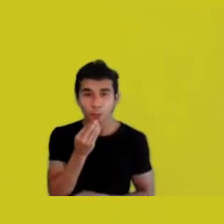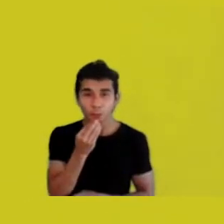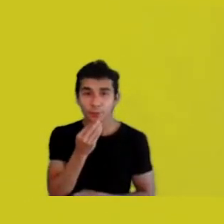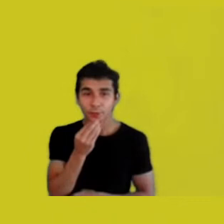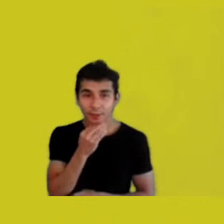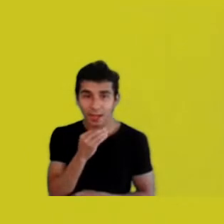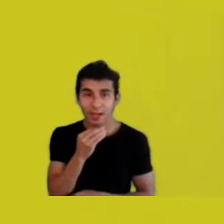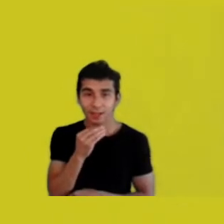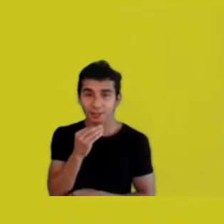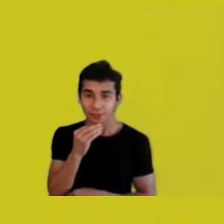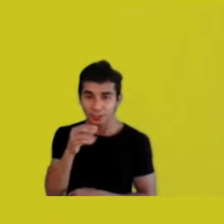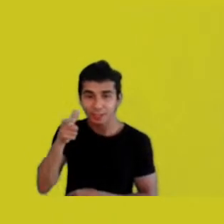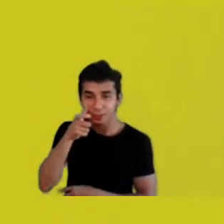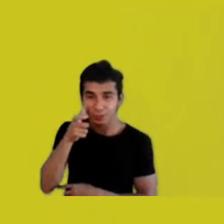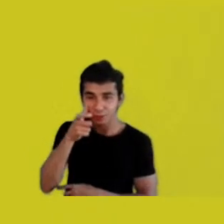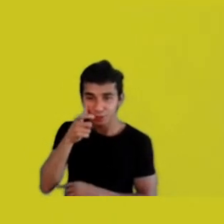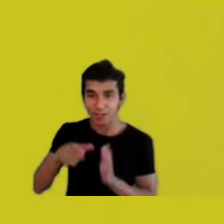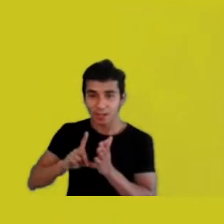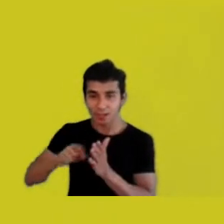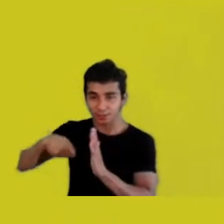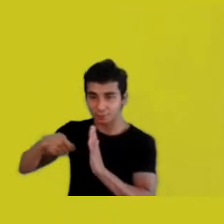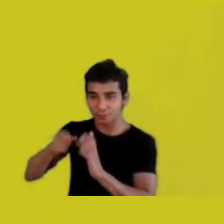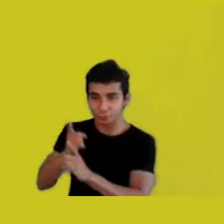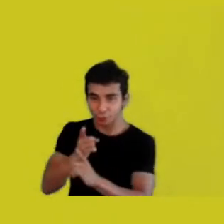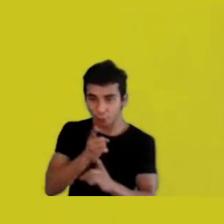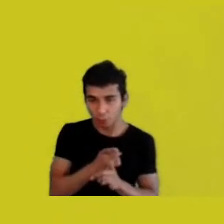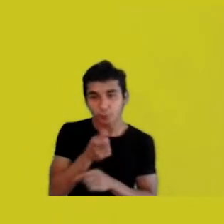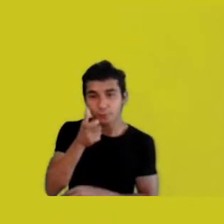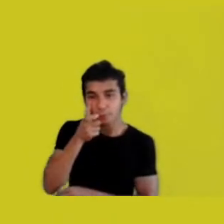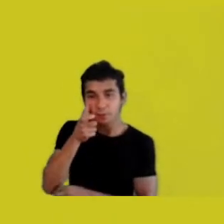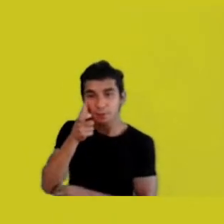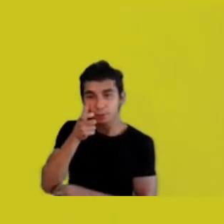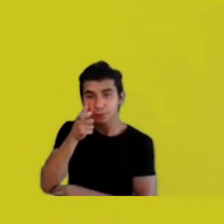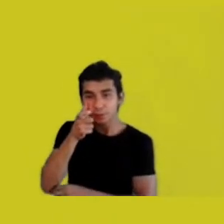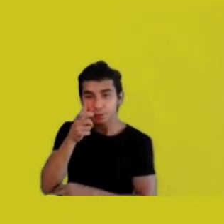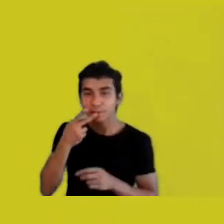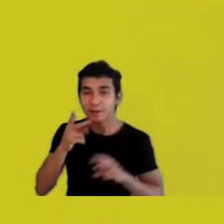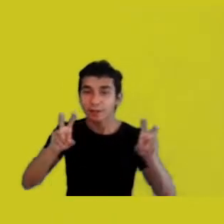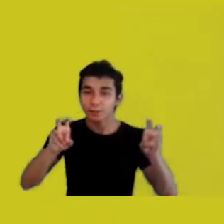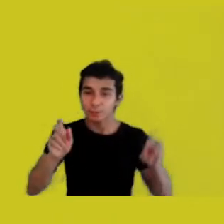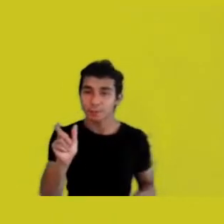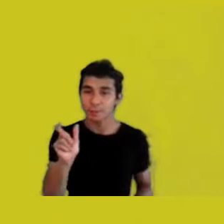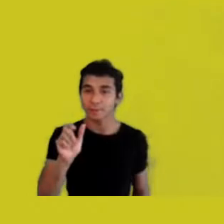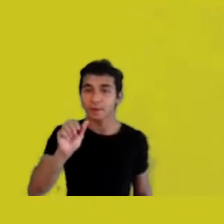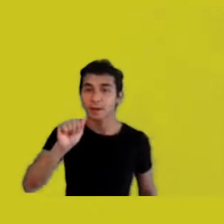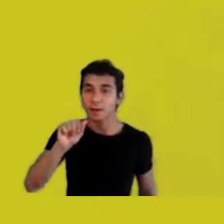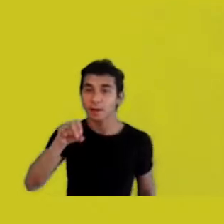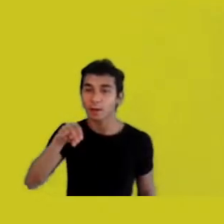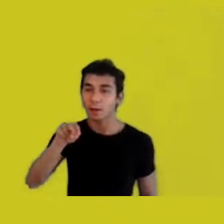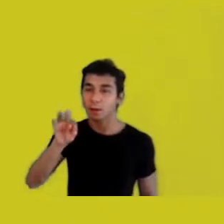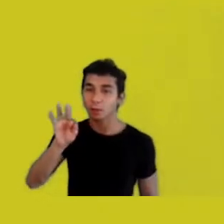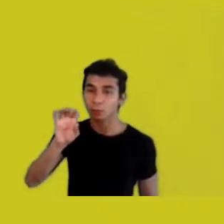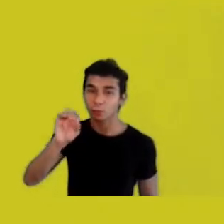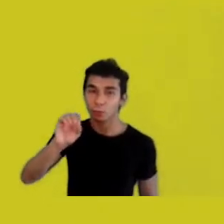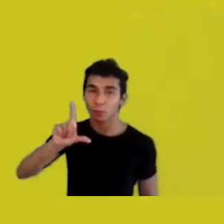that here, this ontology, such a heavy and worn-out word,